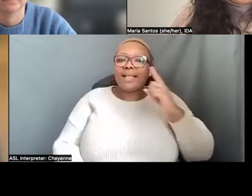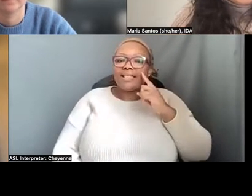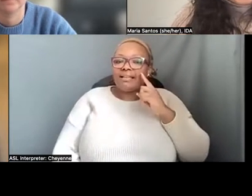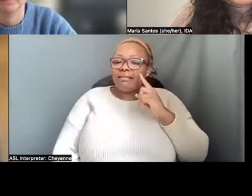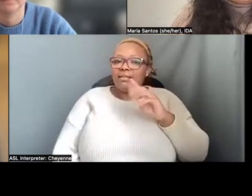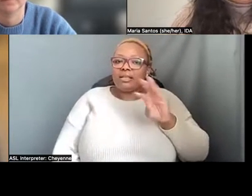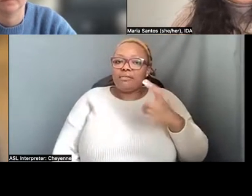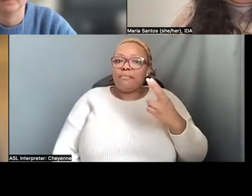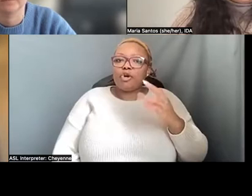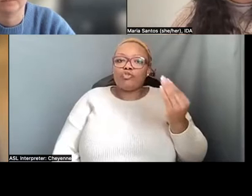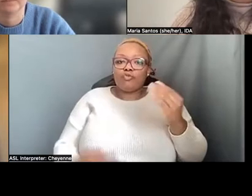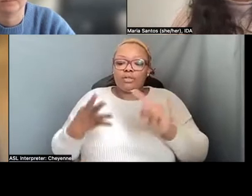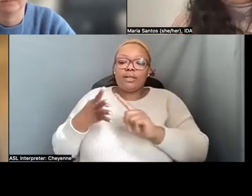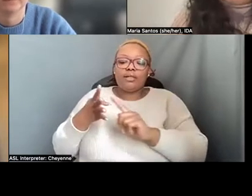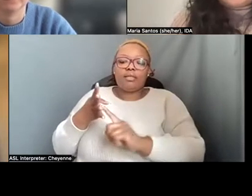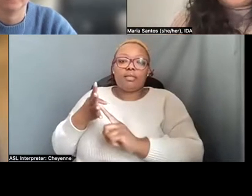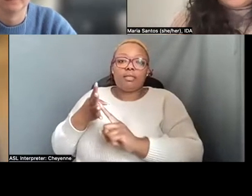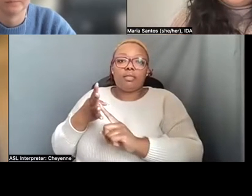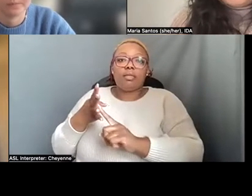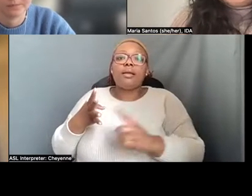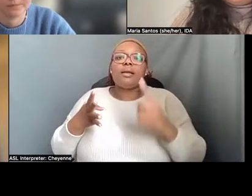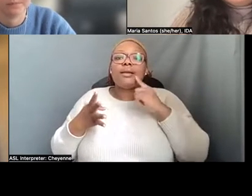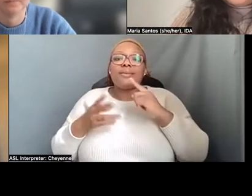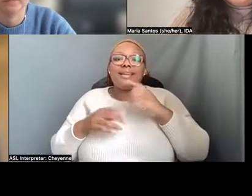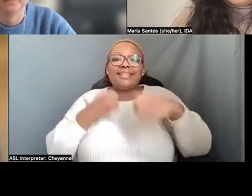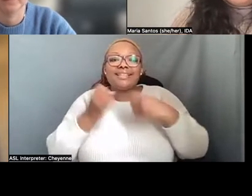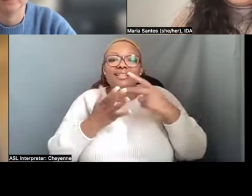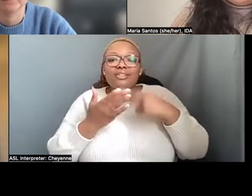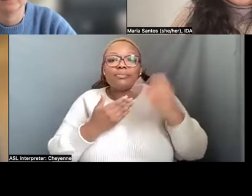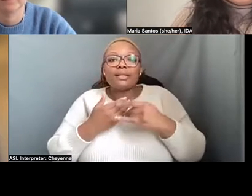And when I say international projects, I mean non-U.S. based projects.